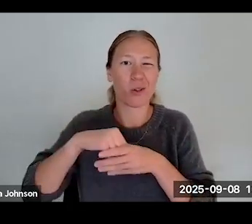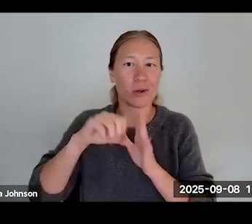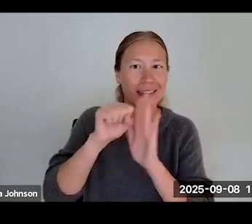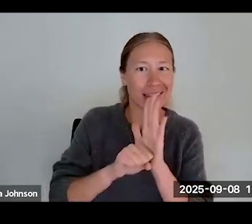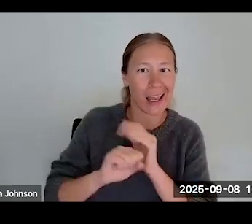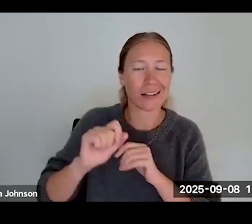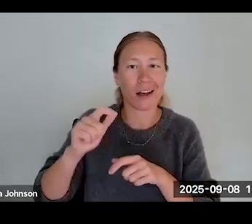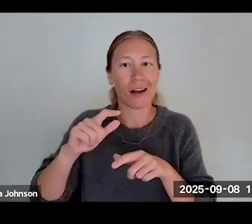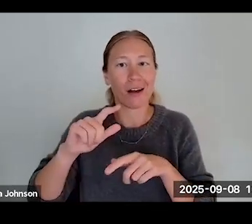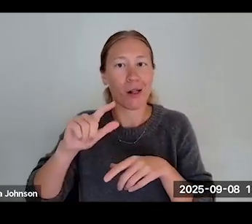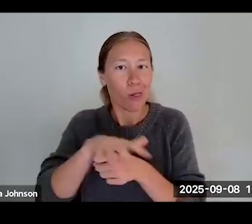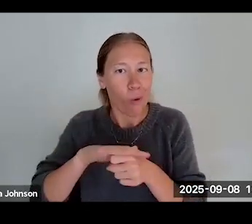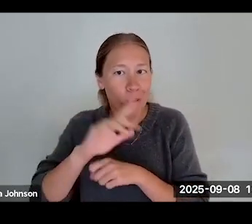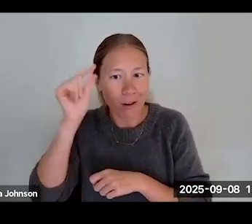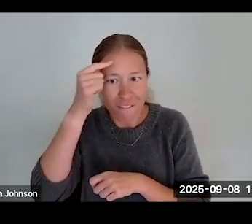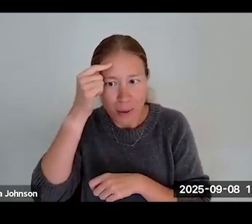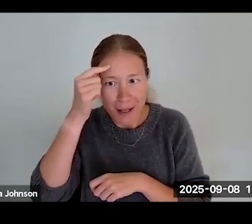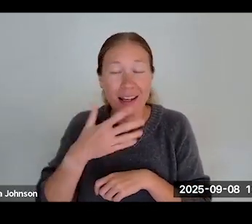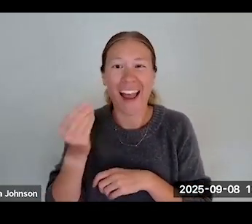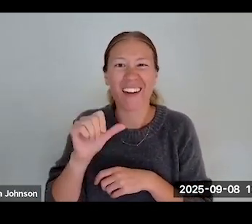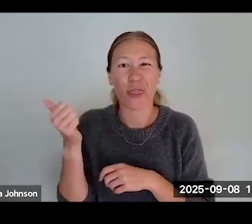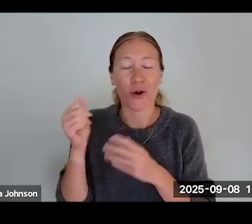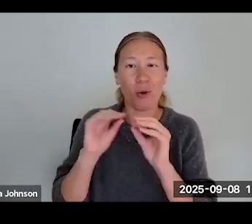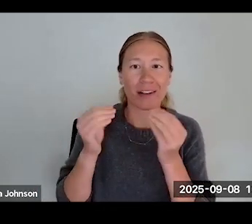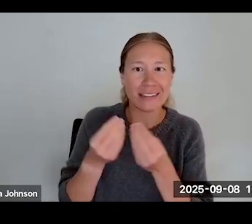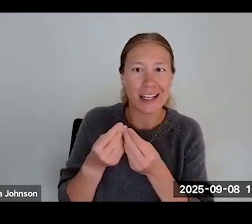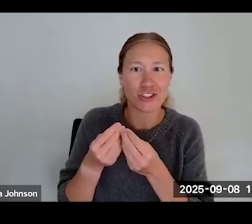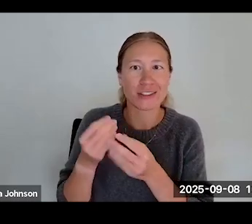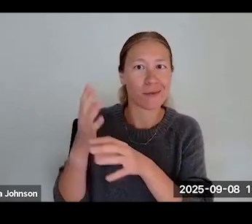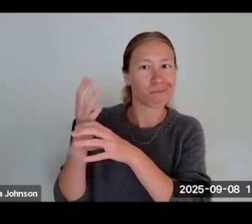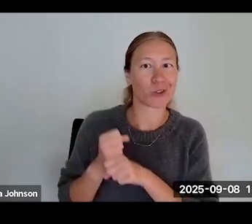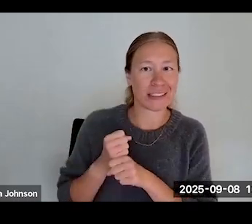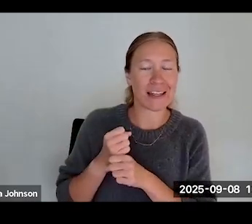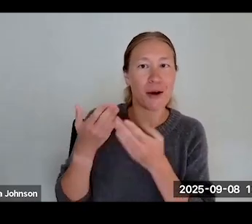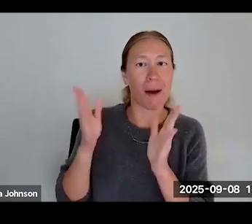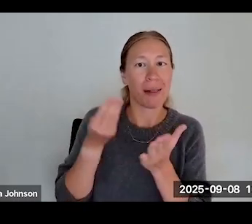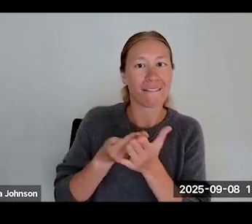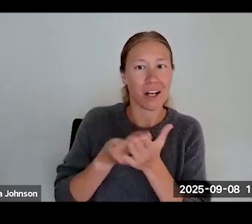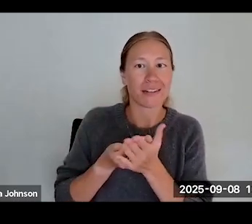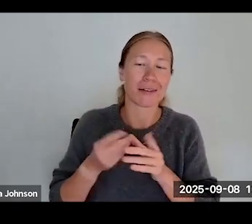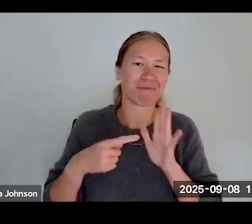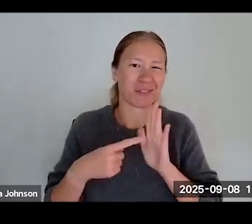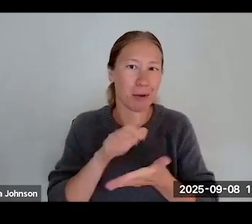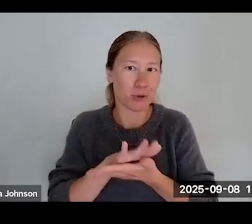as well as organizations that receive public funding, such as schools. And this includes higher education institutions.